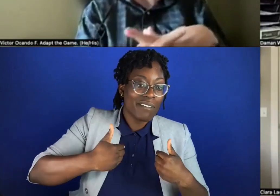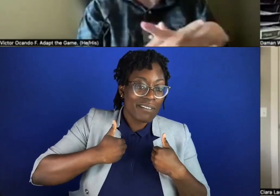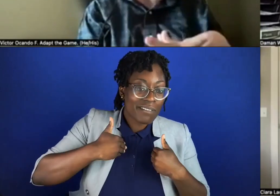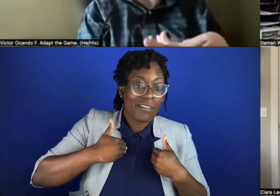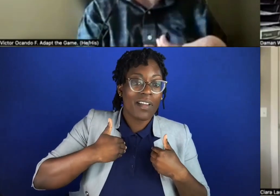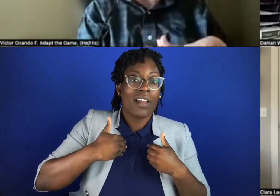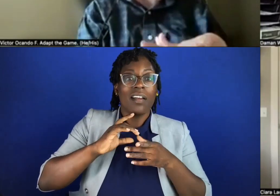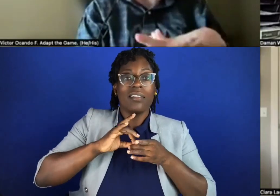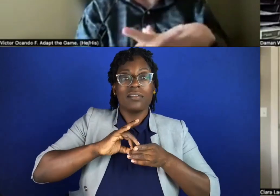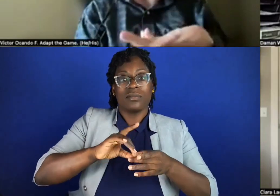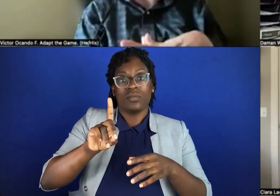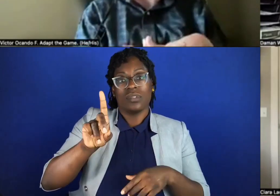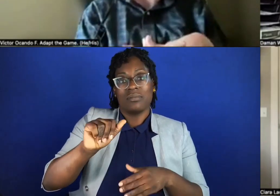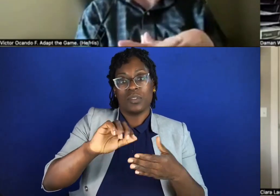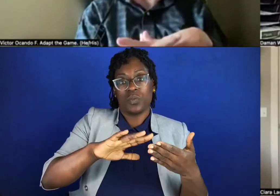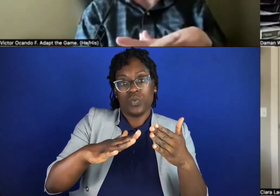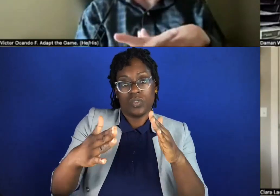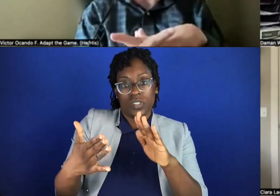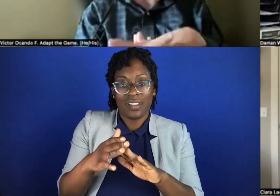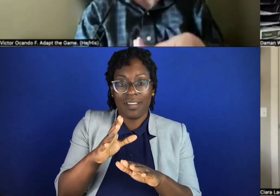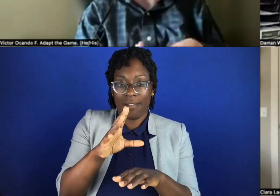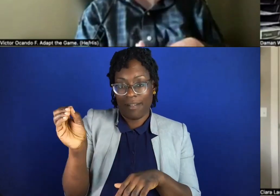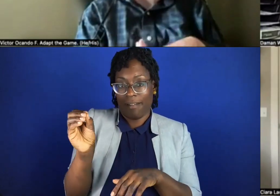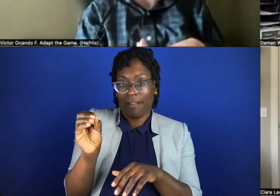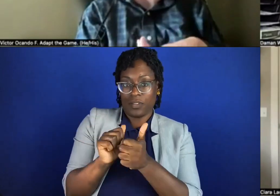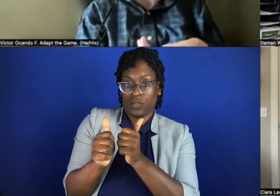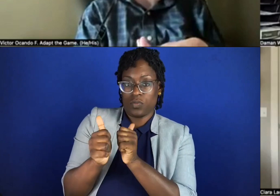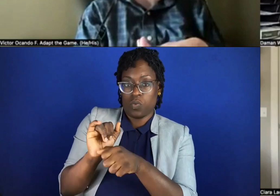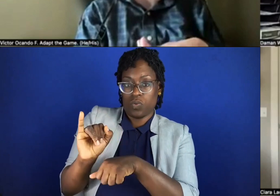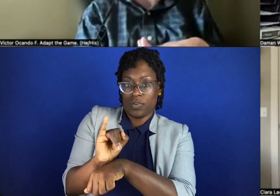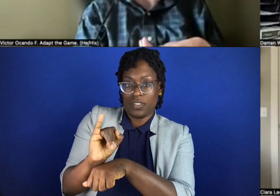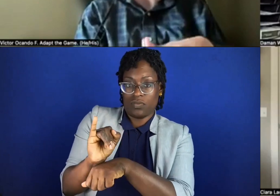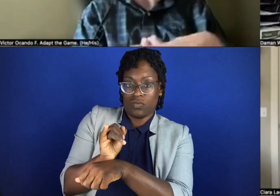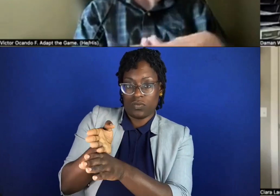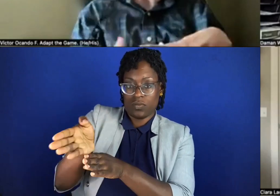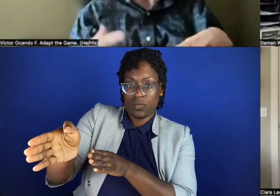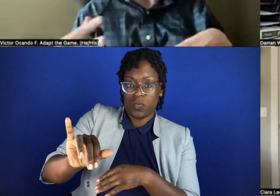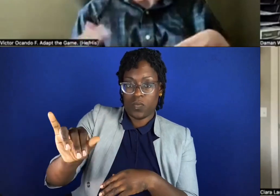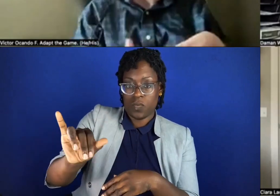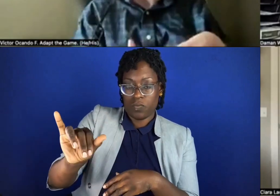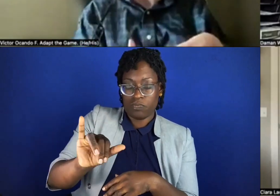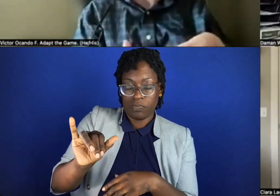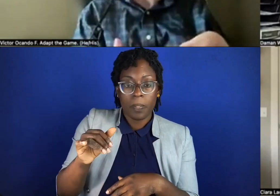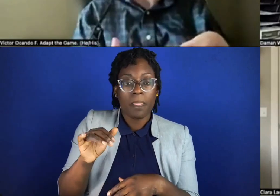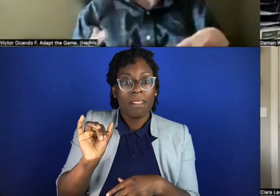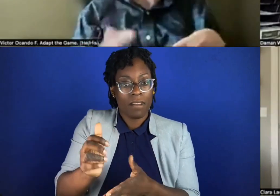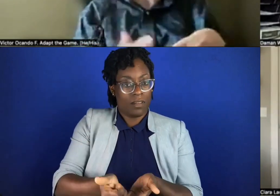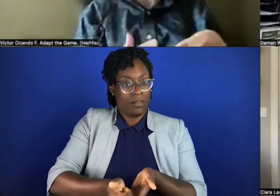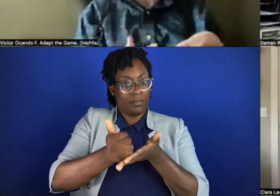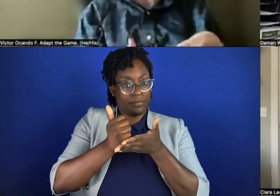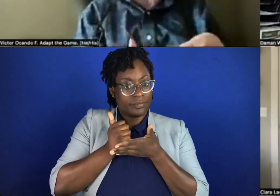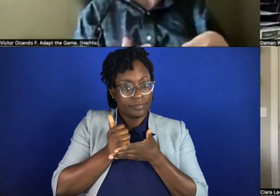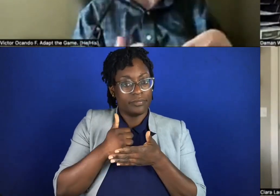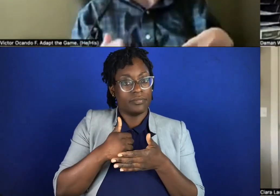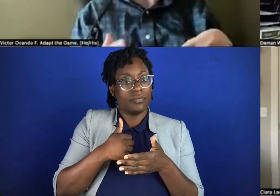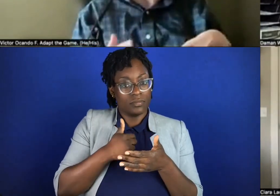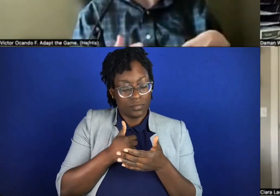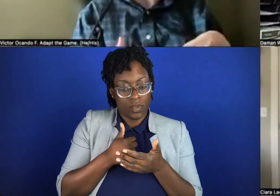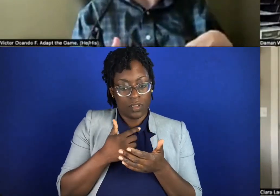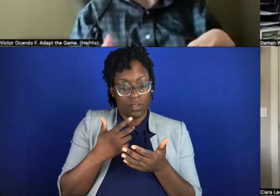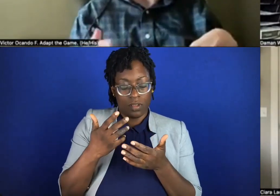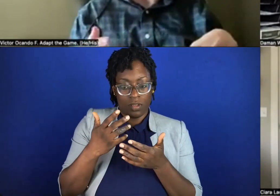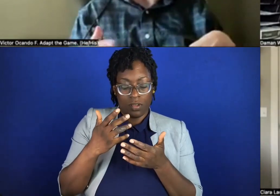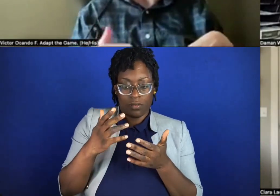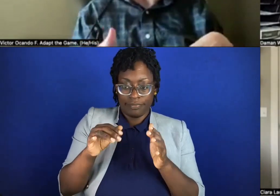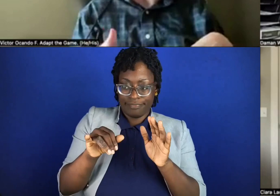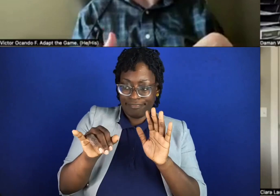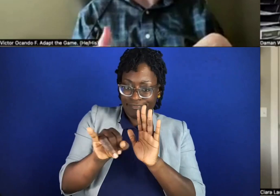disability community and also sports industry I've been able to surround myself with many